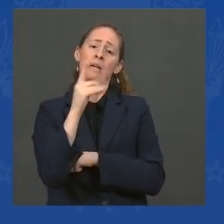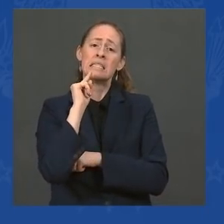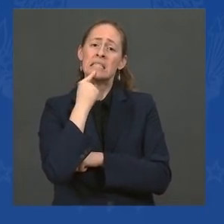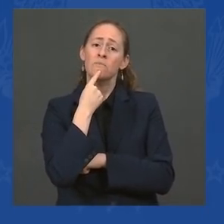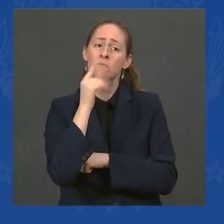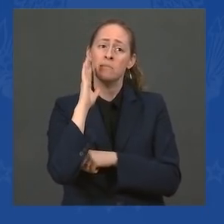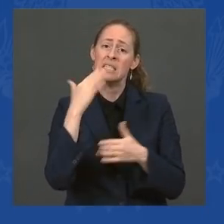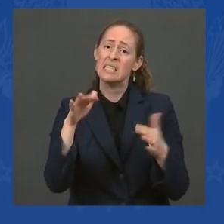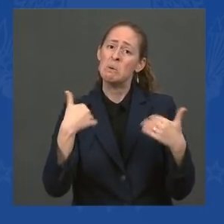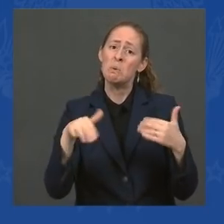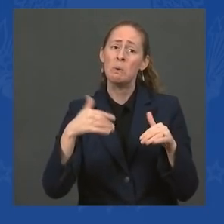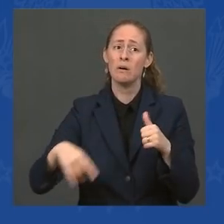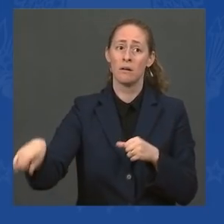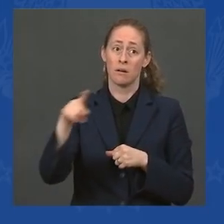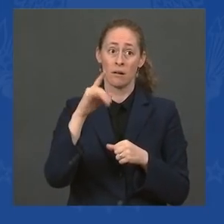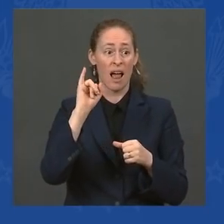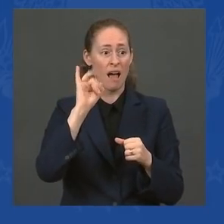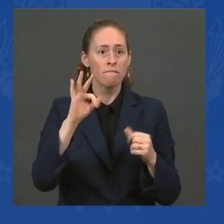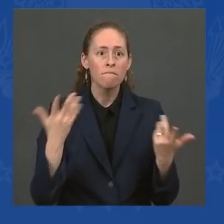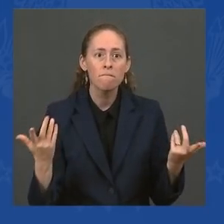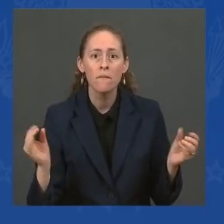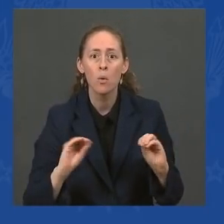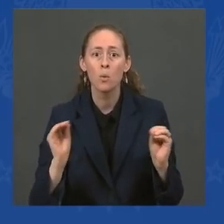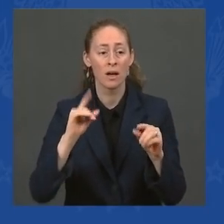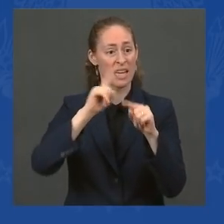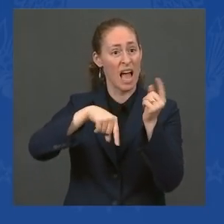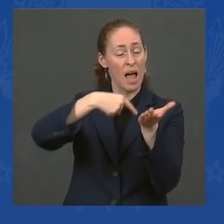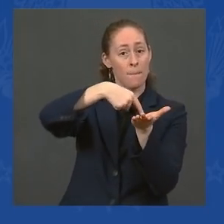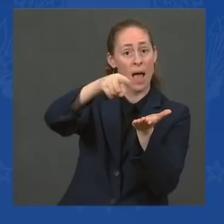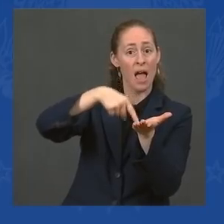of a DEFCON 10 type of situation with a default. The President: What does that do